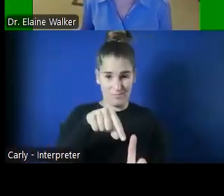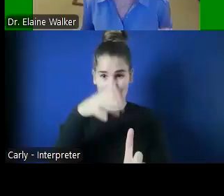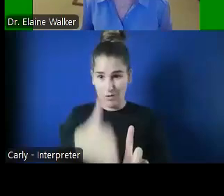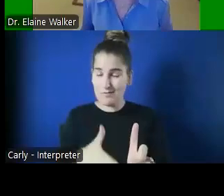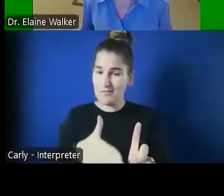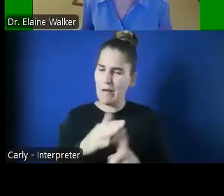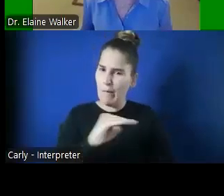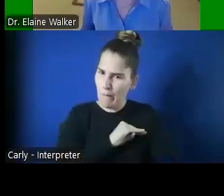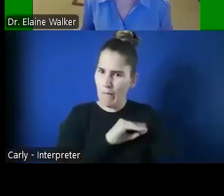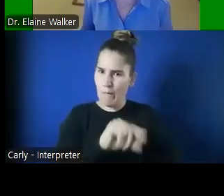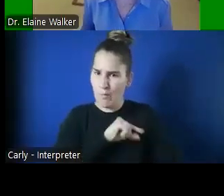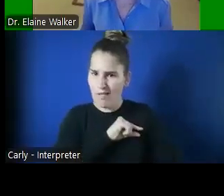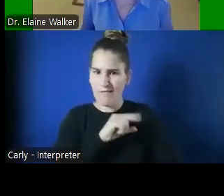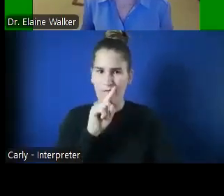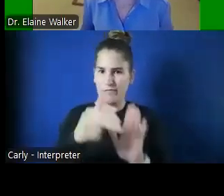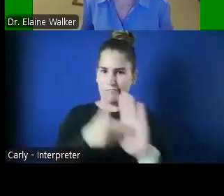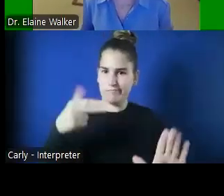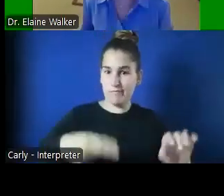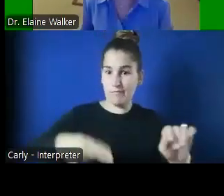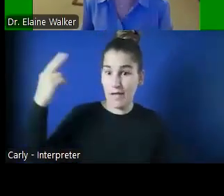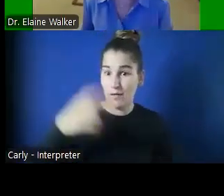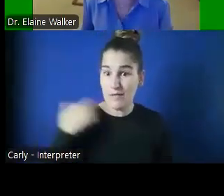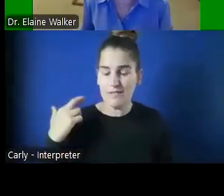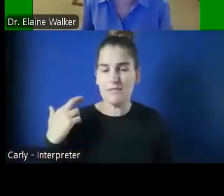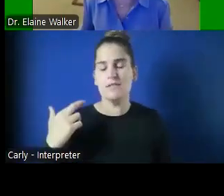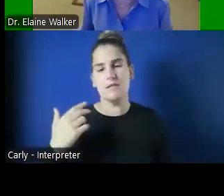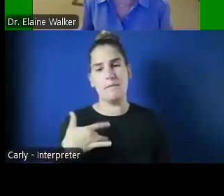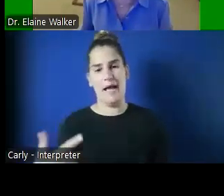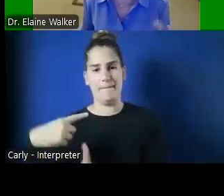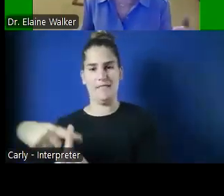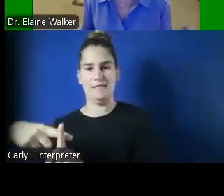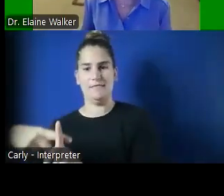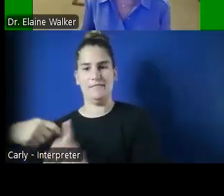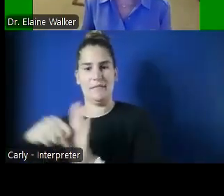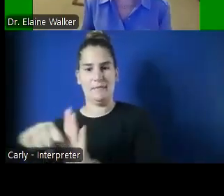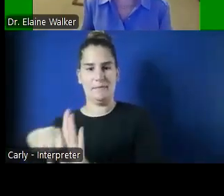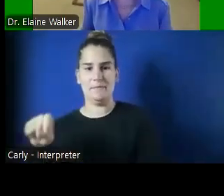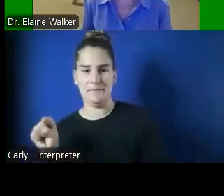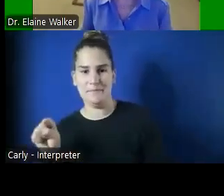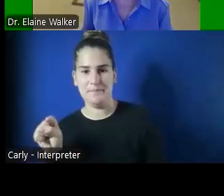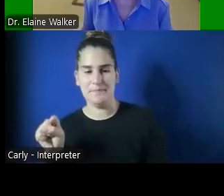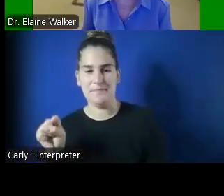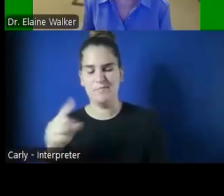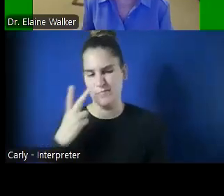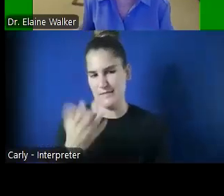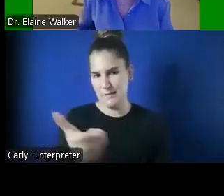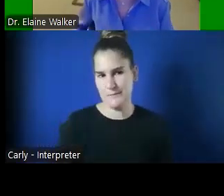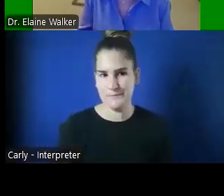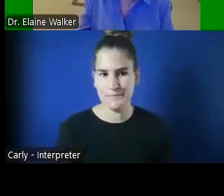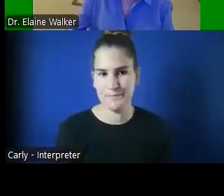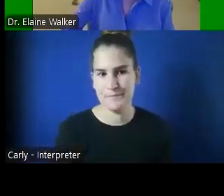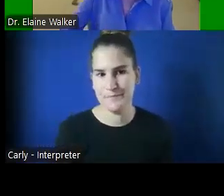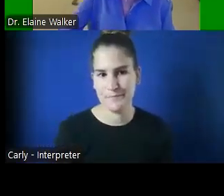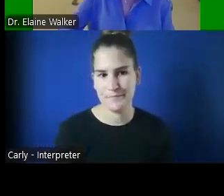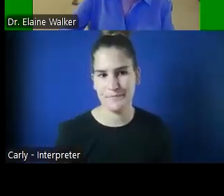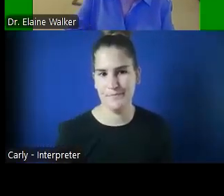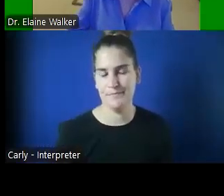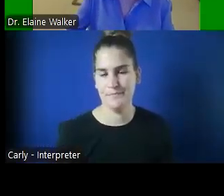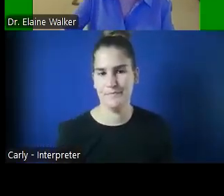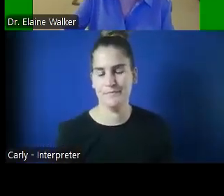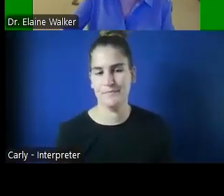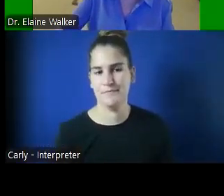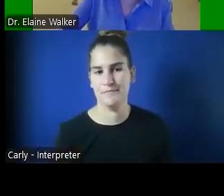clinical high risk is on the positive symptoms and those are shown here so they include unusual